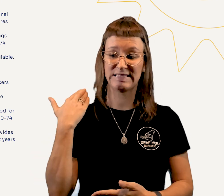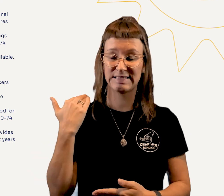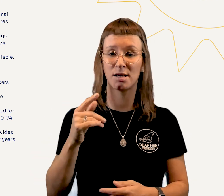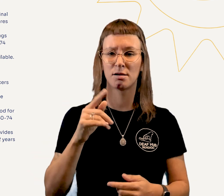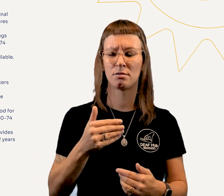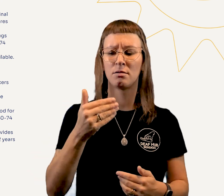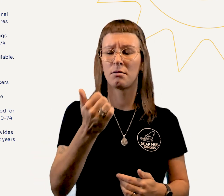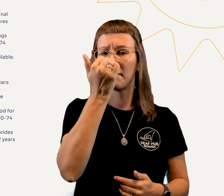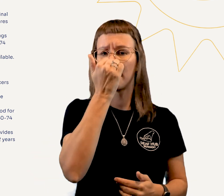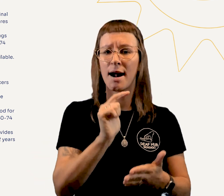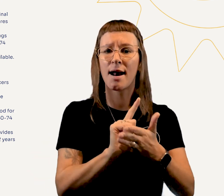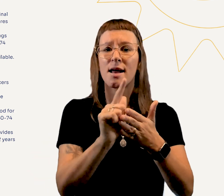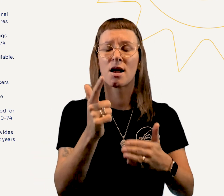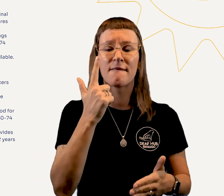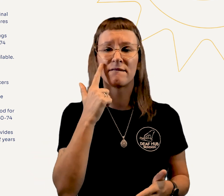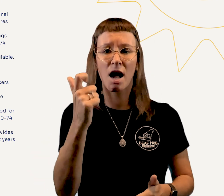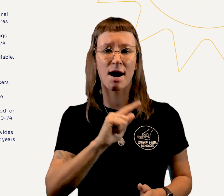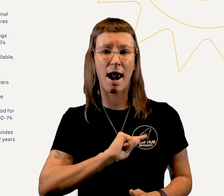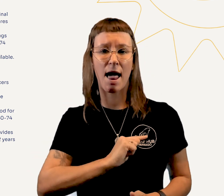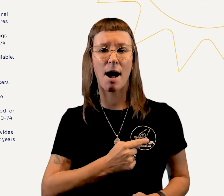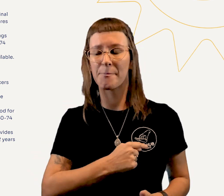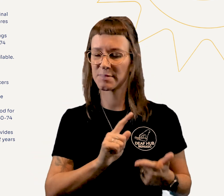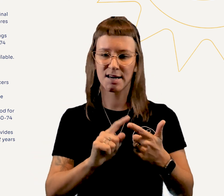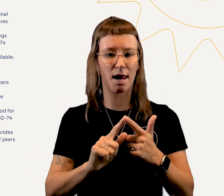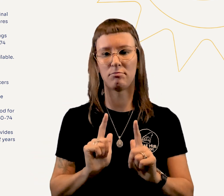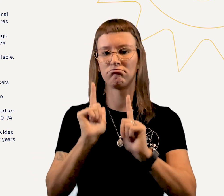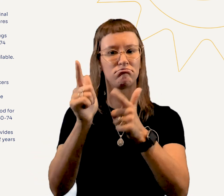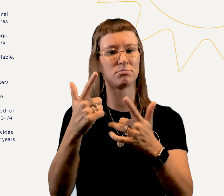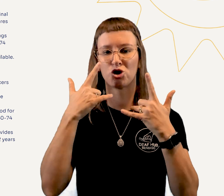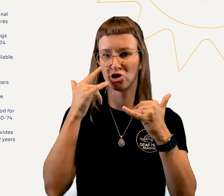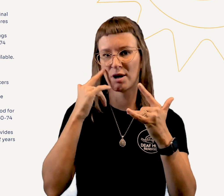any lumps or bumps should be reported to your doctor. It's a good idea to